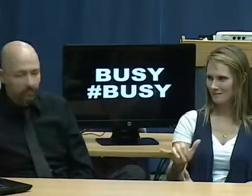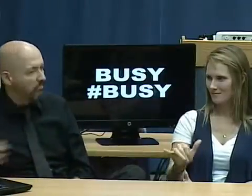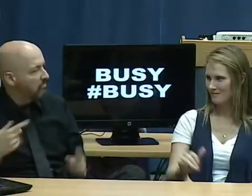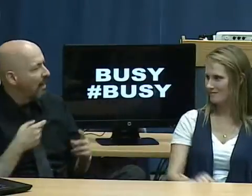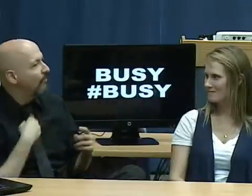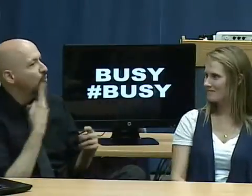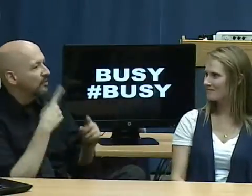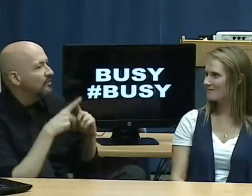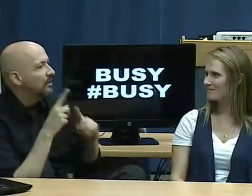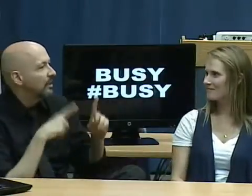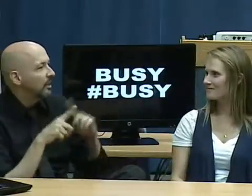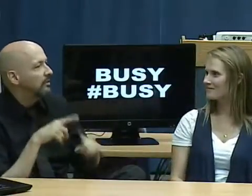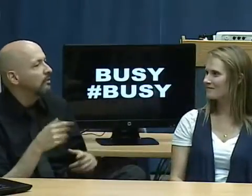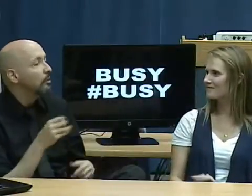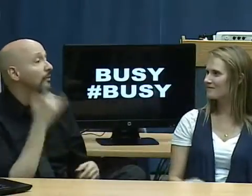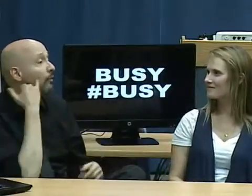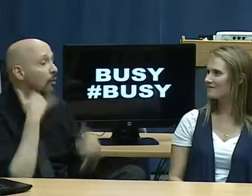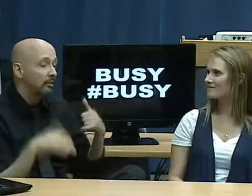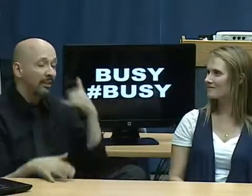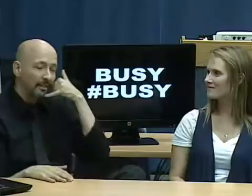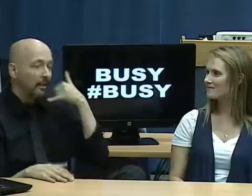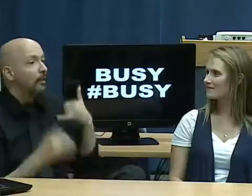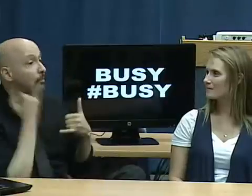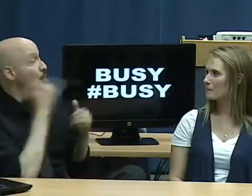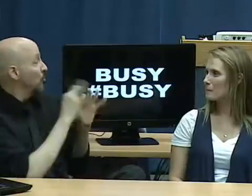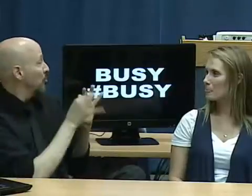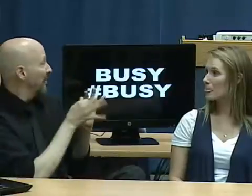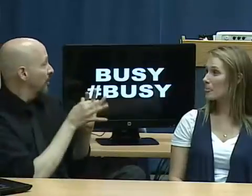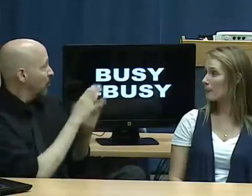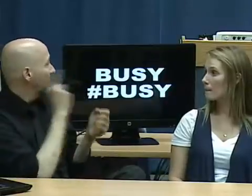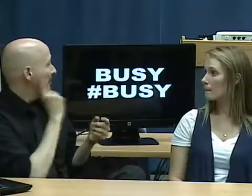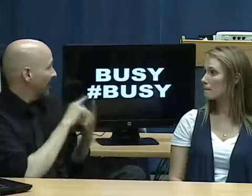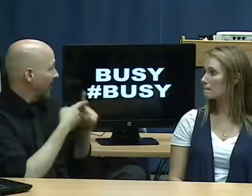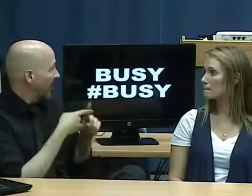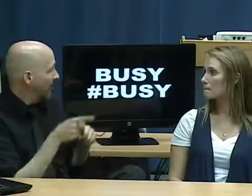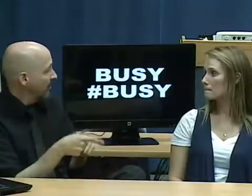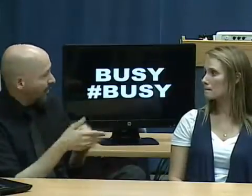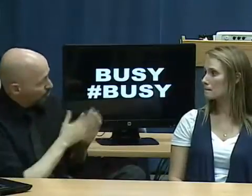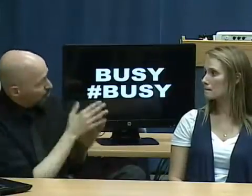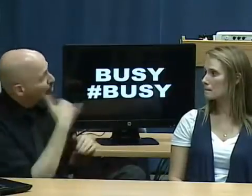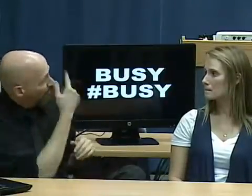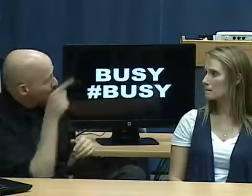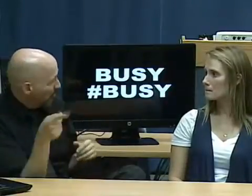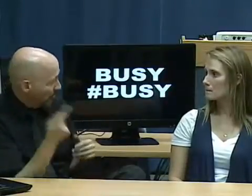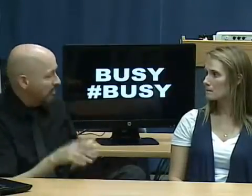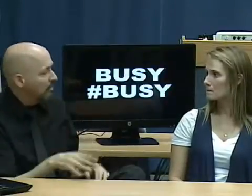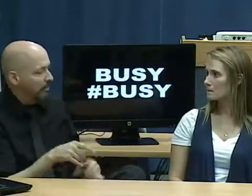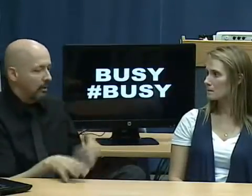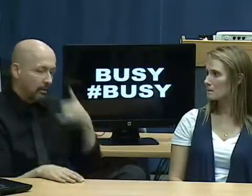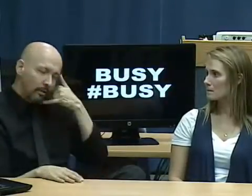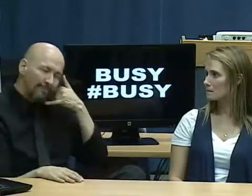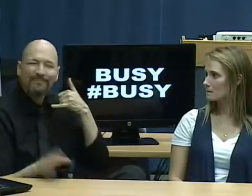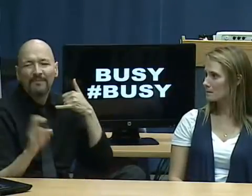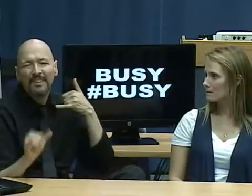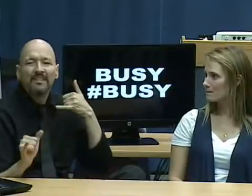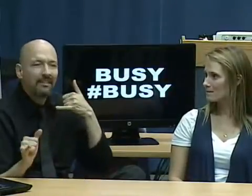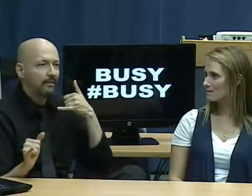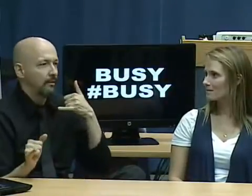We have different signs. Suppose you pick up the phone, if you're interpreting for a Deaf friend, and you're making a call for them.